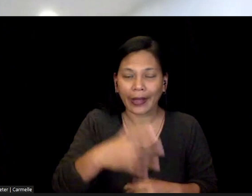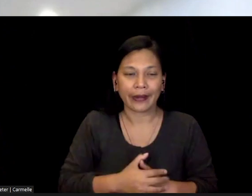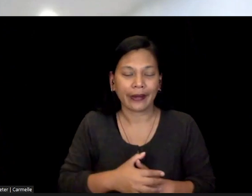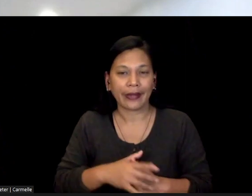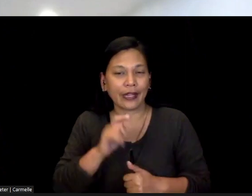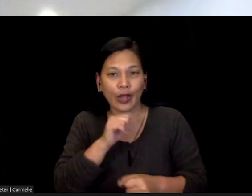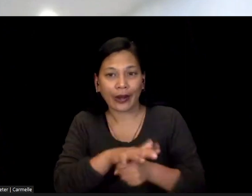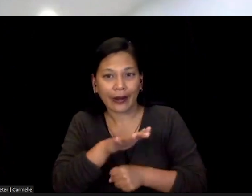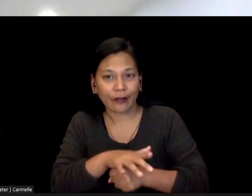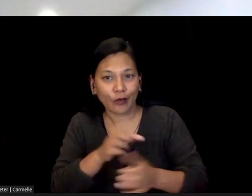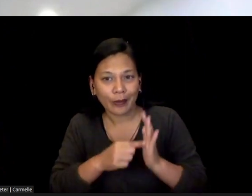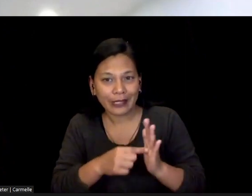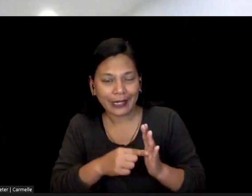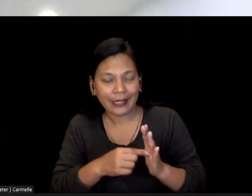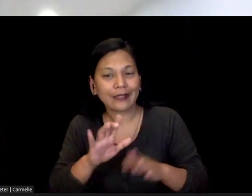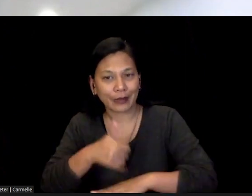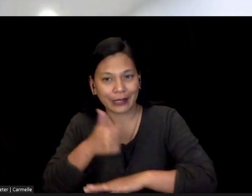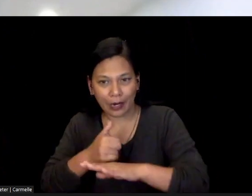disabilities are nowhere to be seen in our industry.